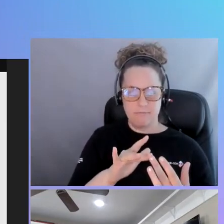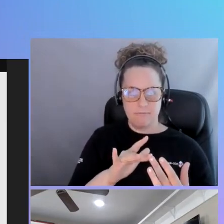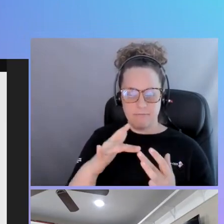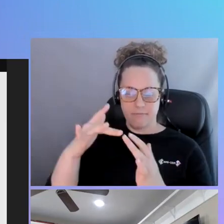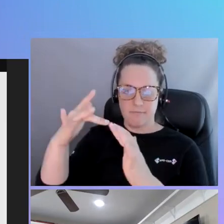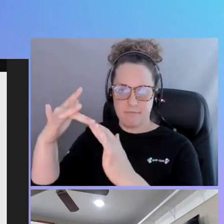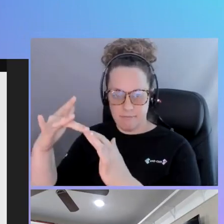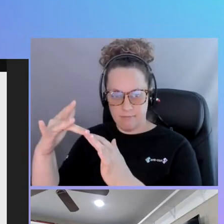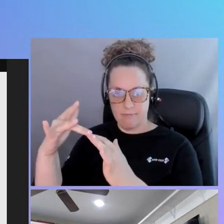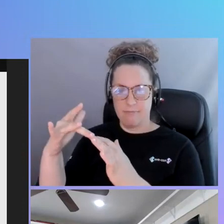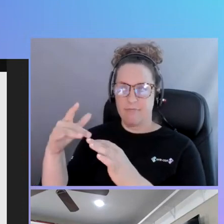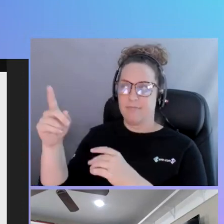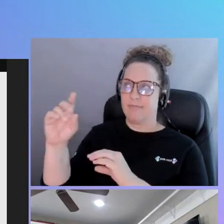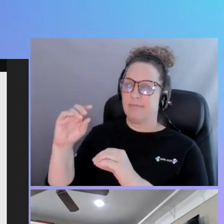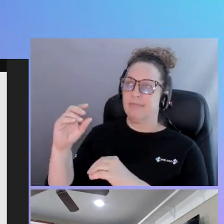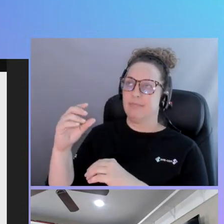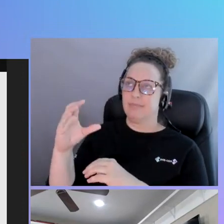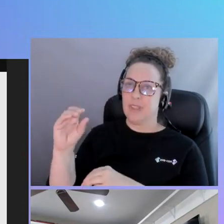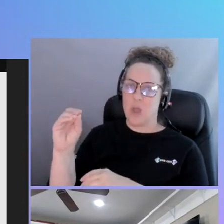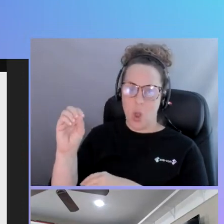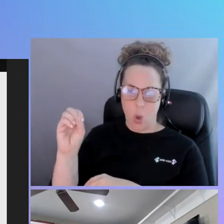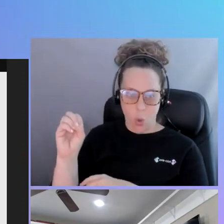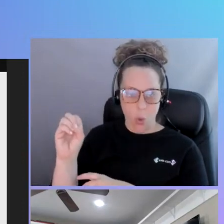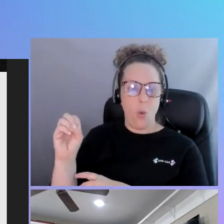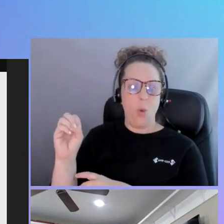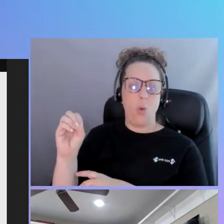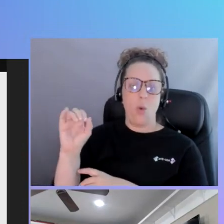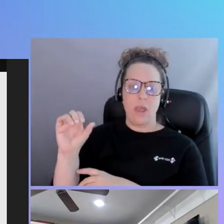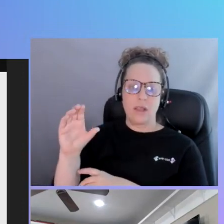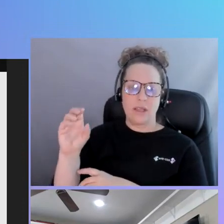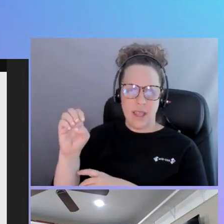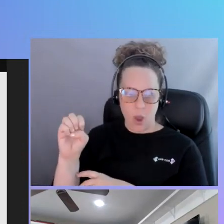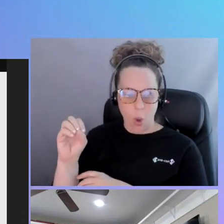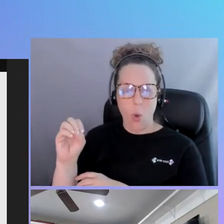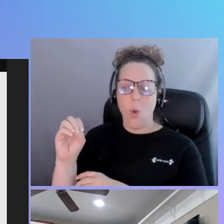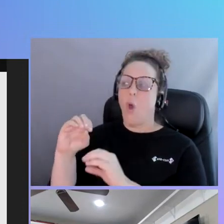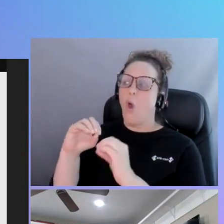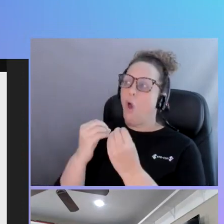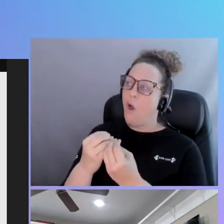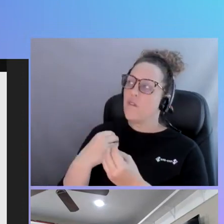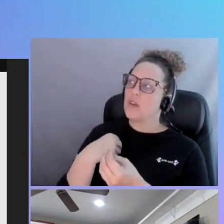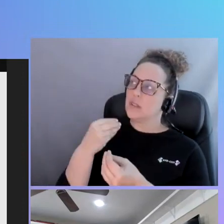former organization and going through them to get messaging to